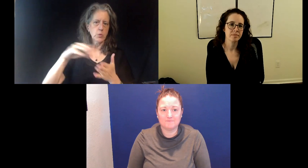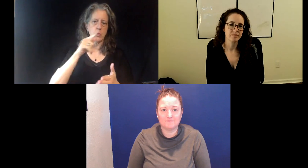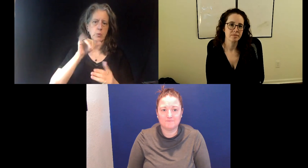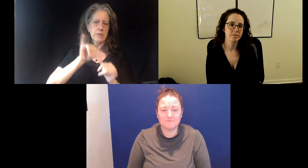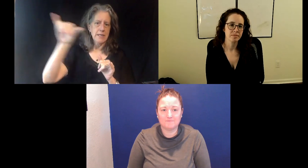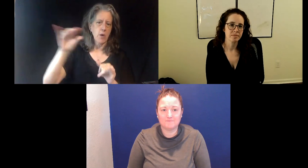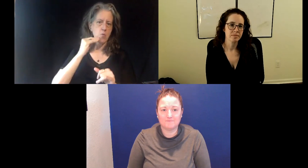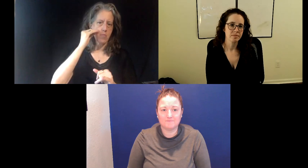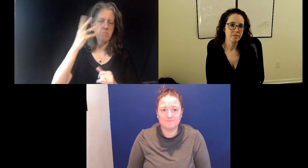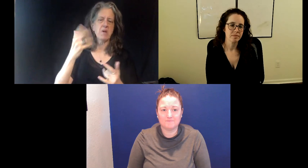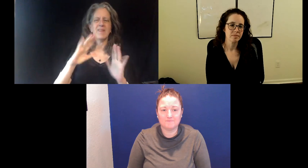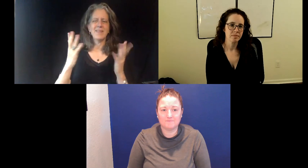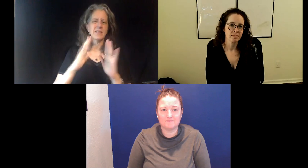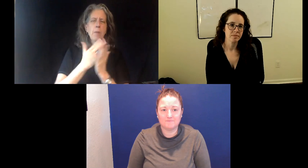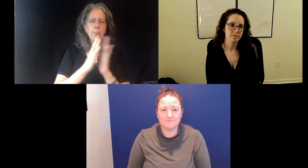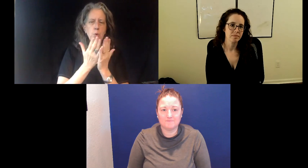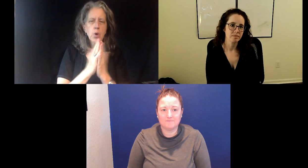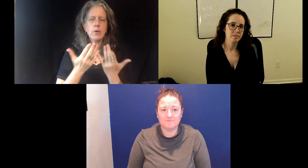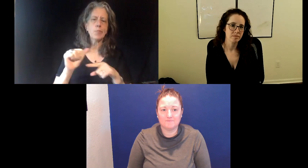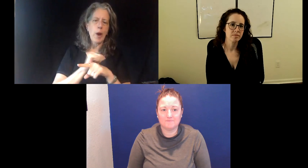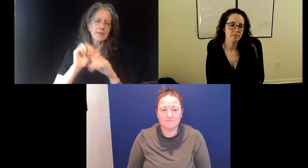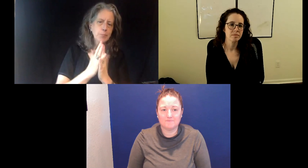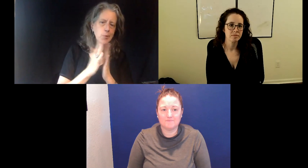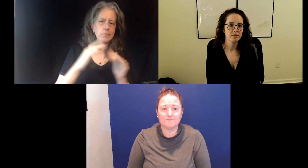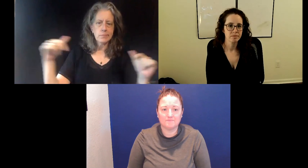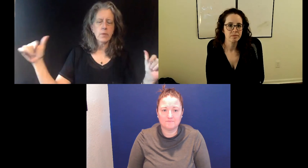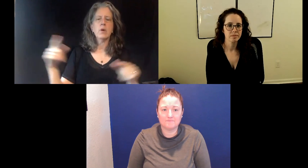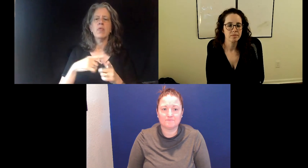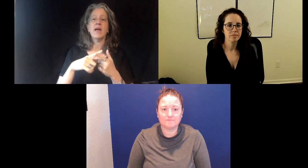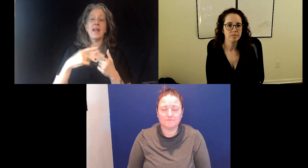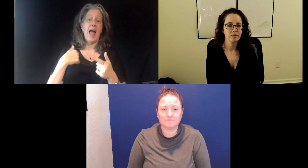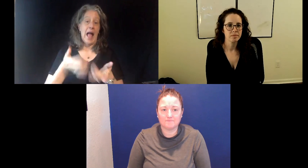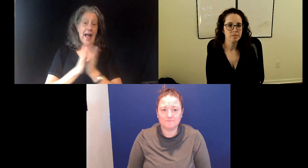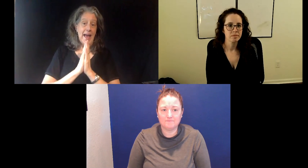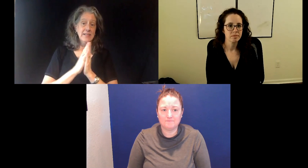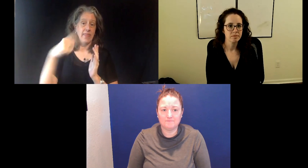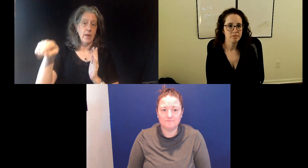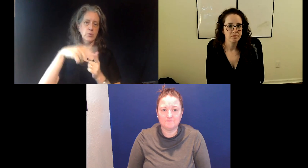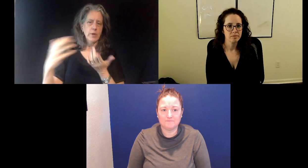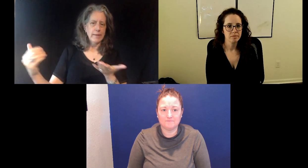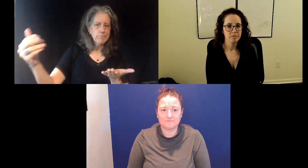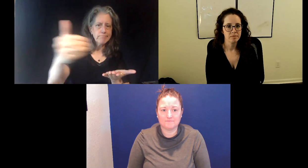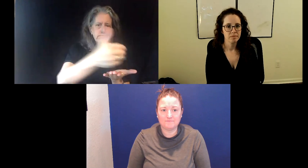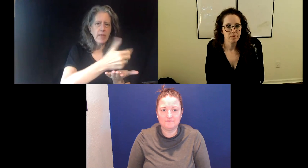a couple we send a couple of things home with the students because they're going to be especially ones that are staying home throughout the books the practice workbooks and whatnot um but we